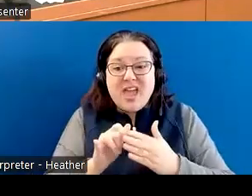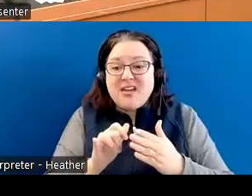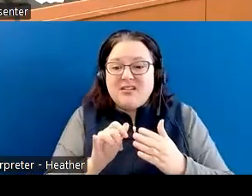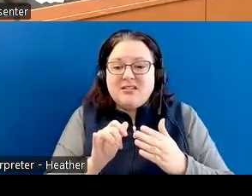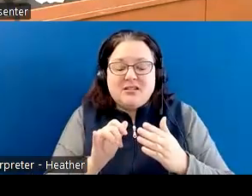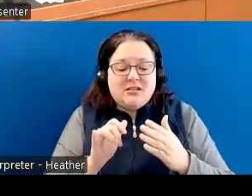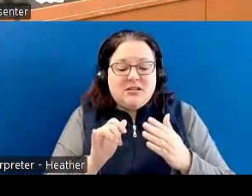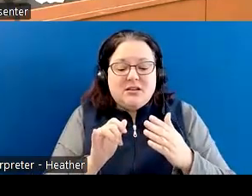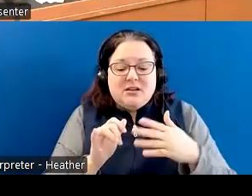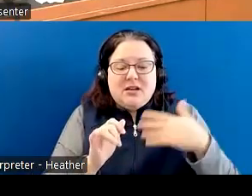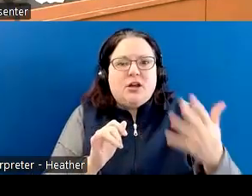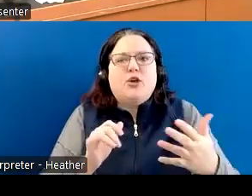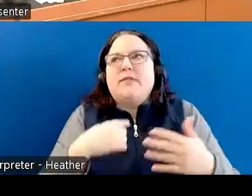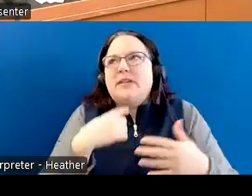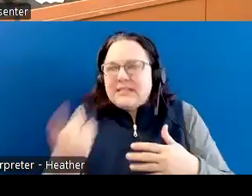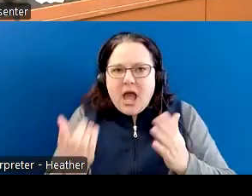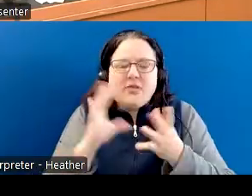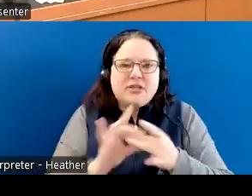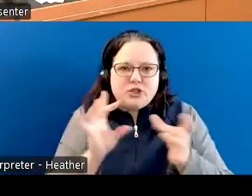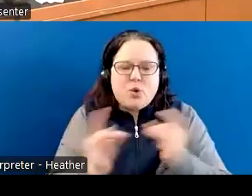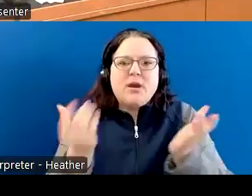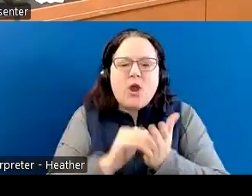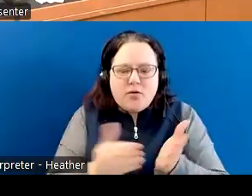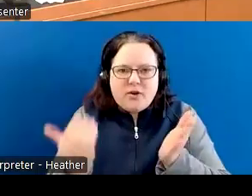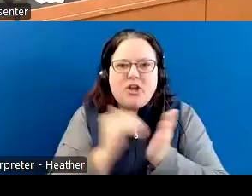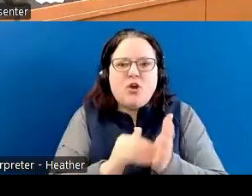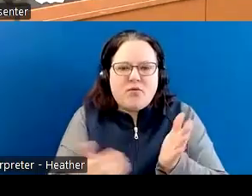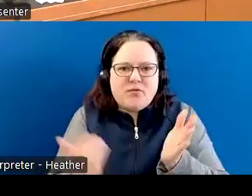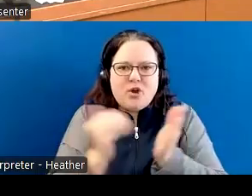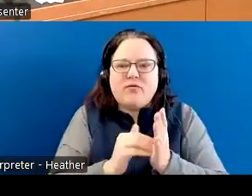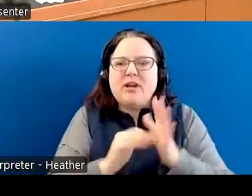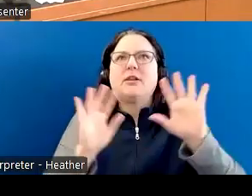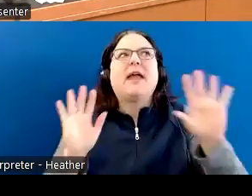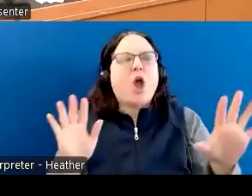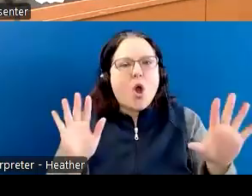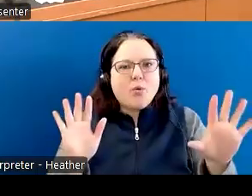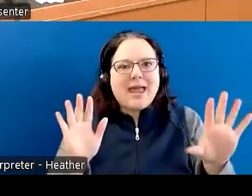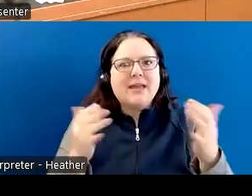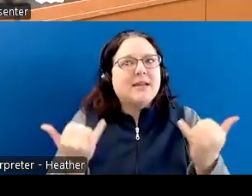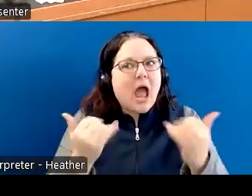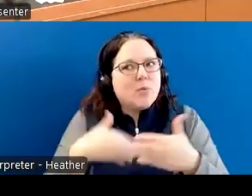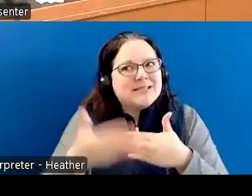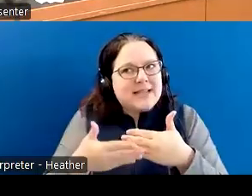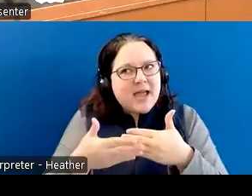reliving this story over and over again and um you're kind of like okay what now you know and